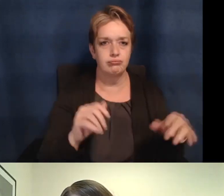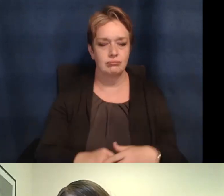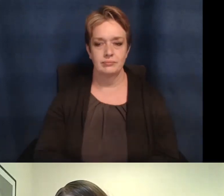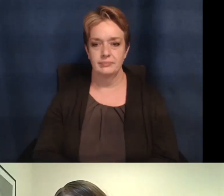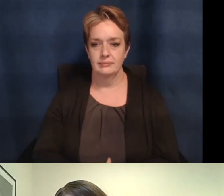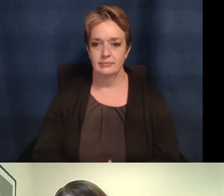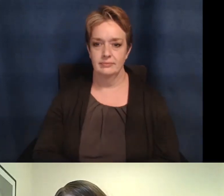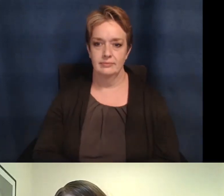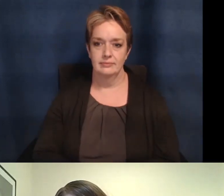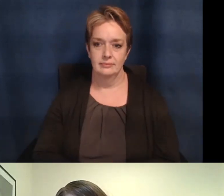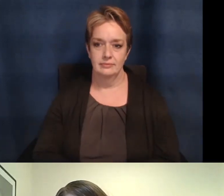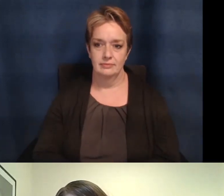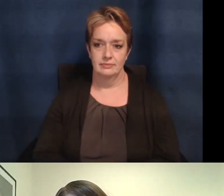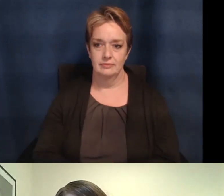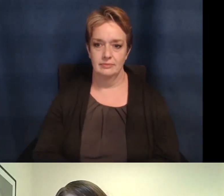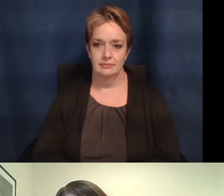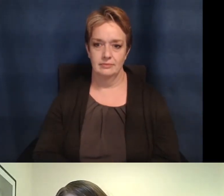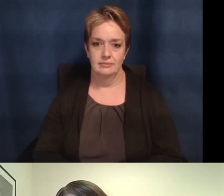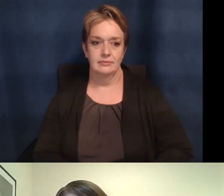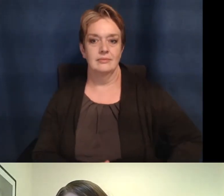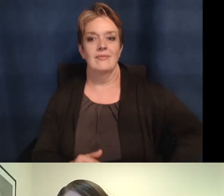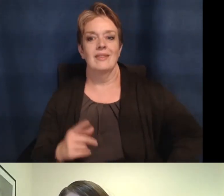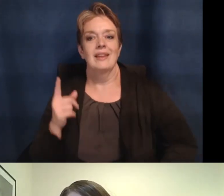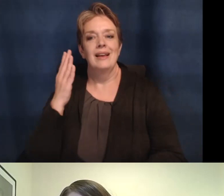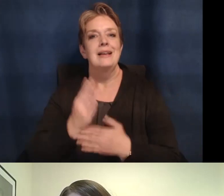Have some folks that are curious about her closet, if you can share a little bit more